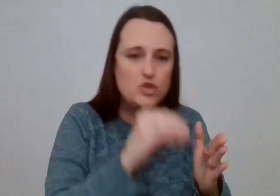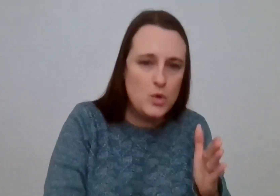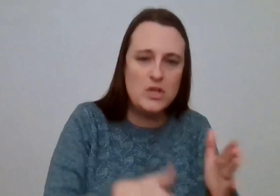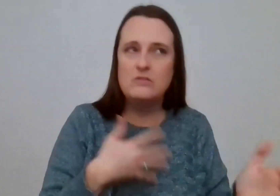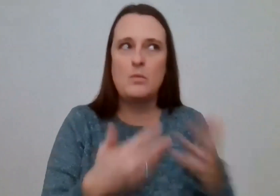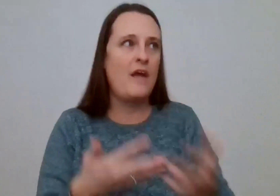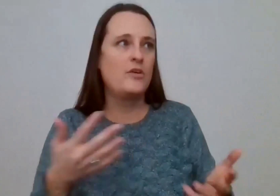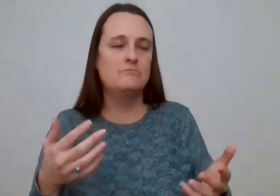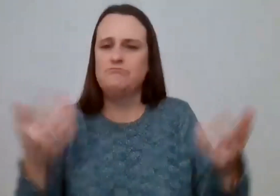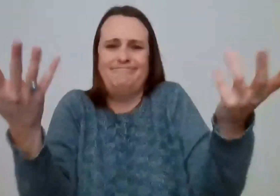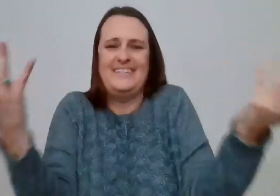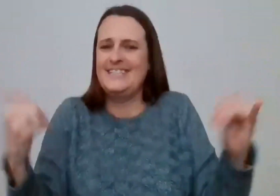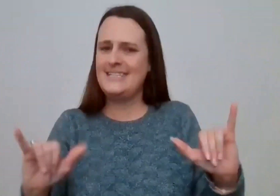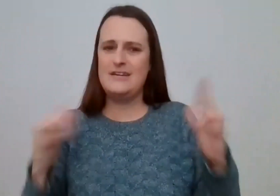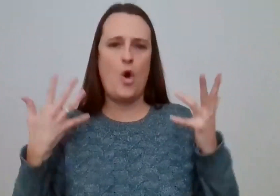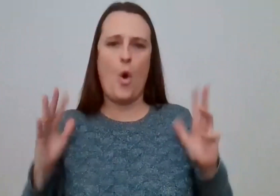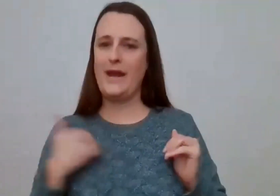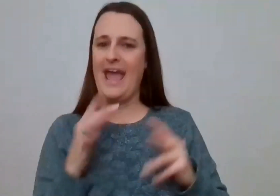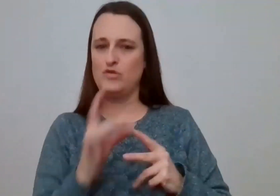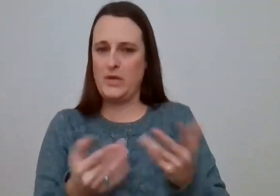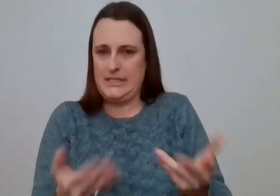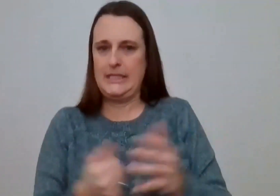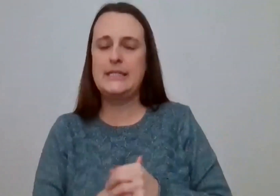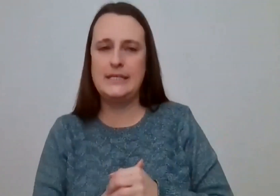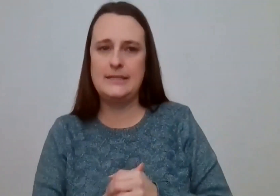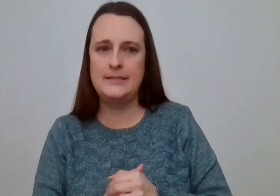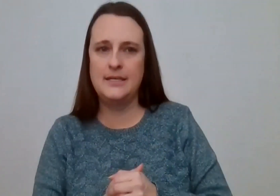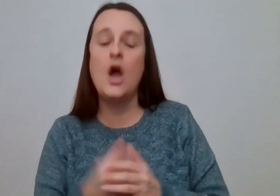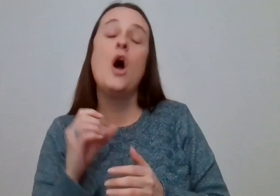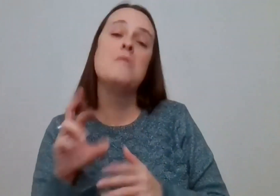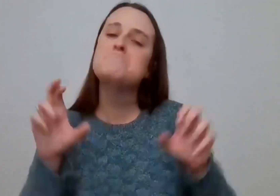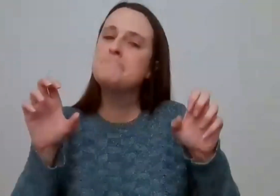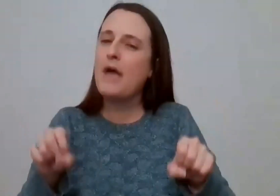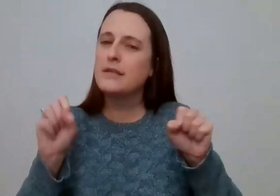and their whole schedule is set could be another situation where a student has selected the eight